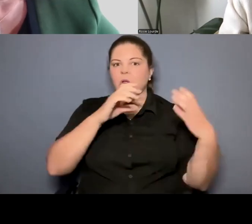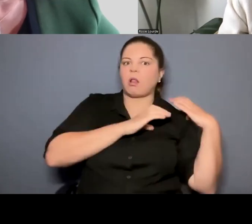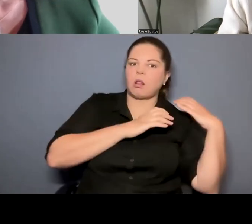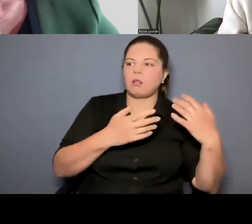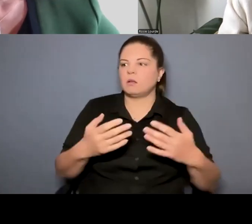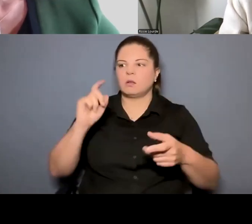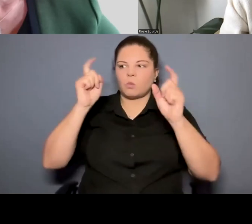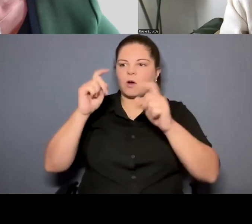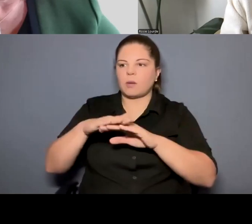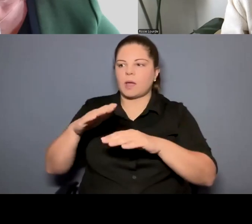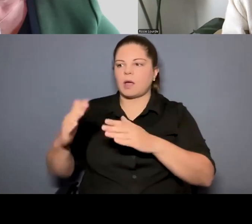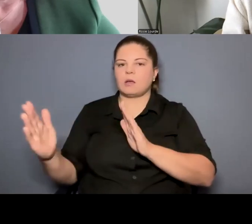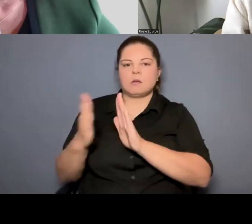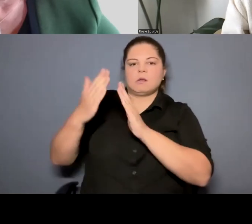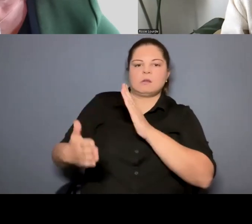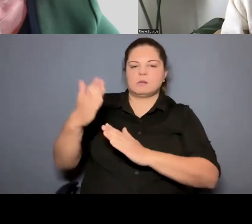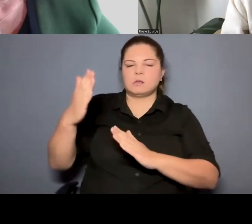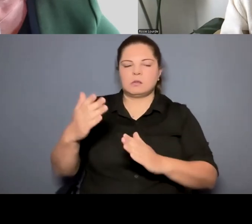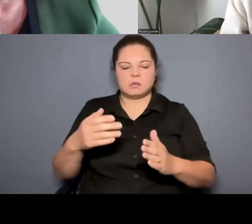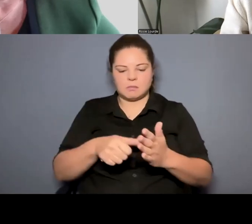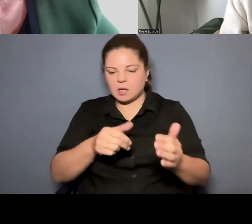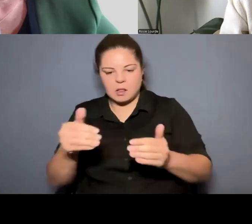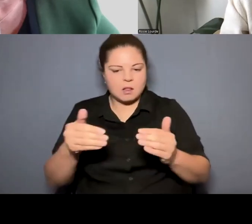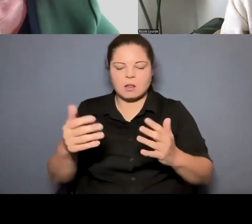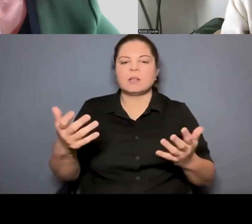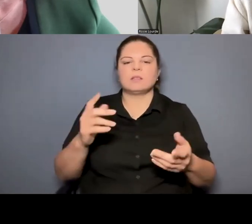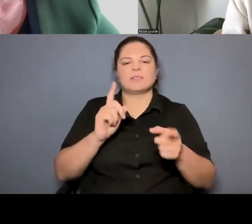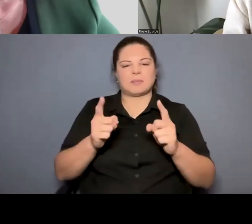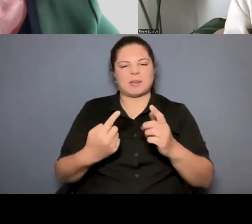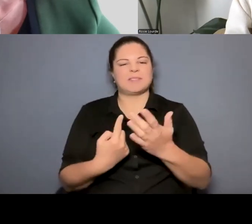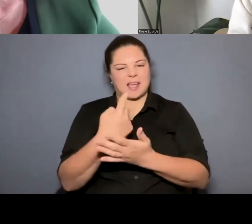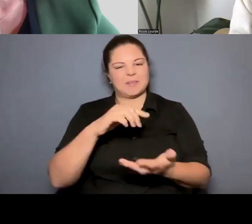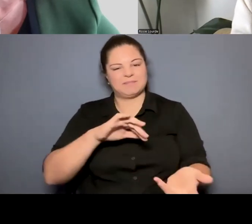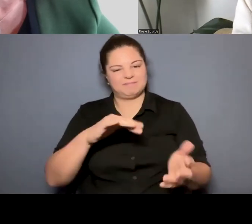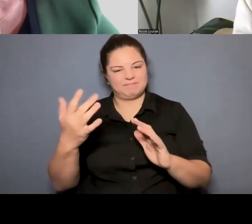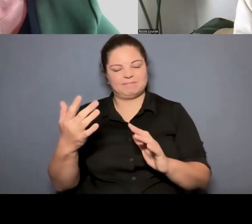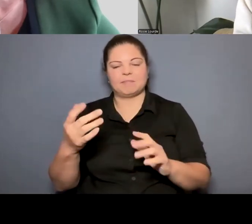get stretched and in those tricky circumstances things can happen, and care and respect can